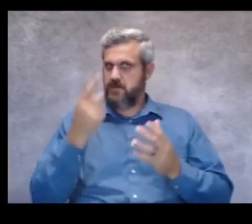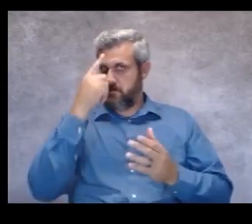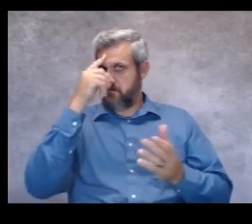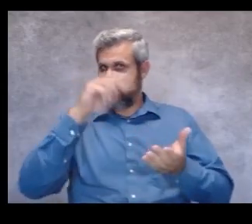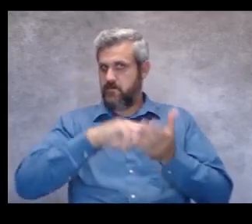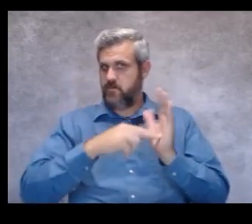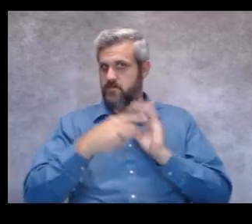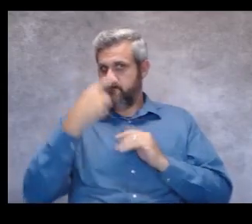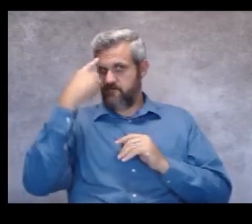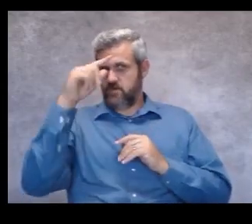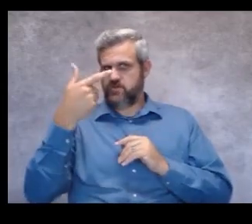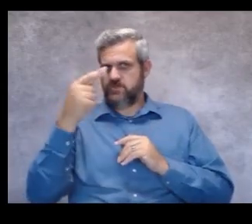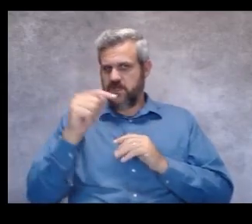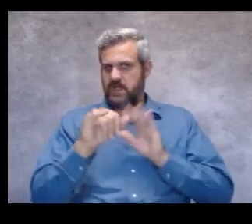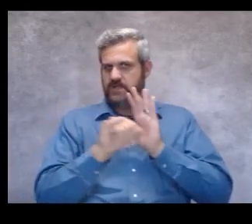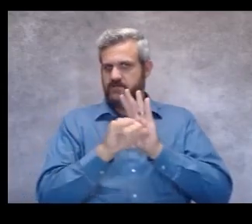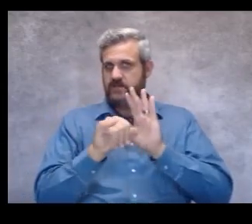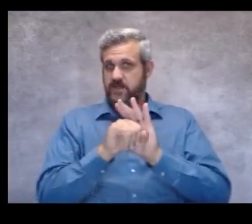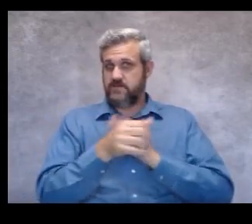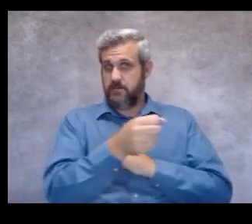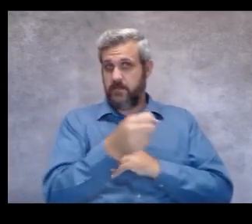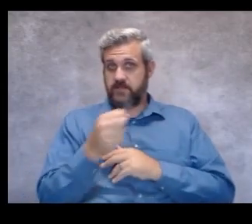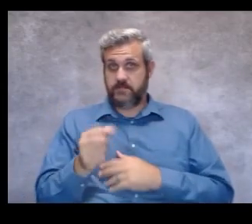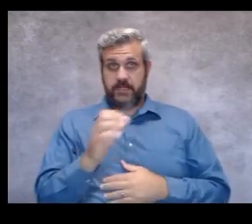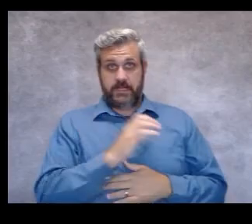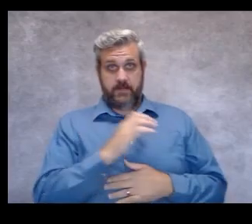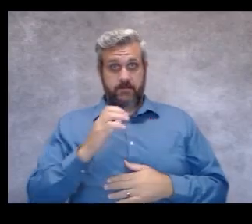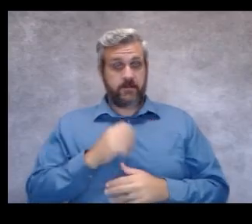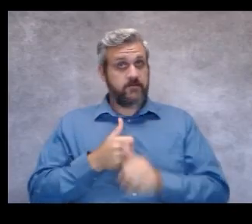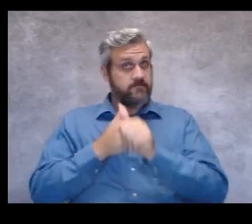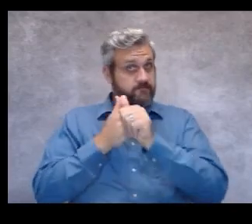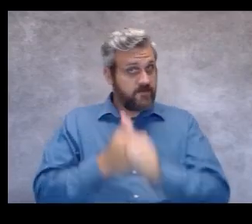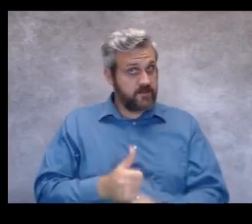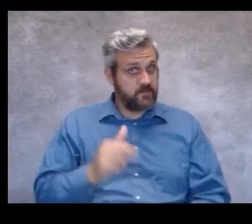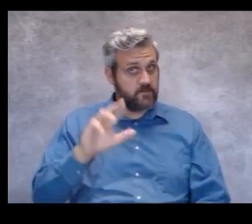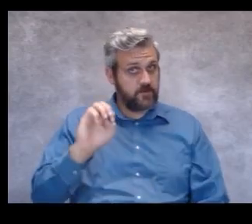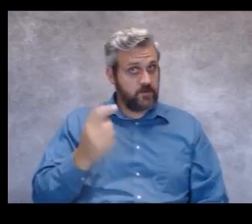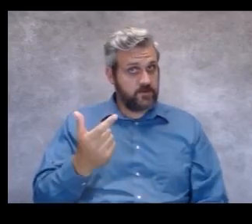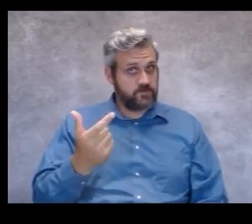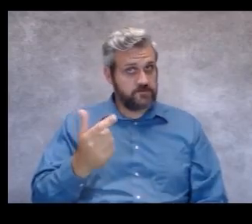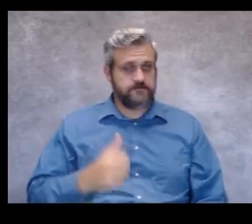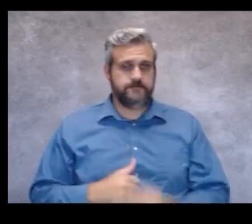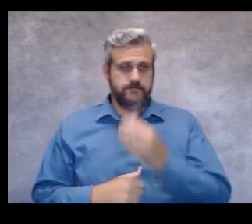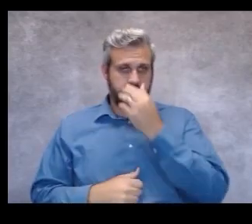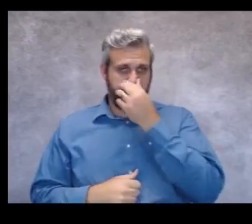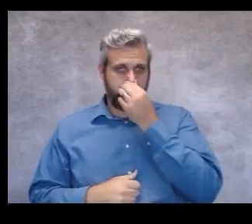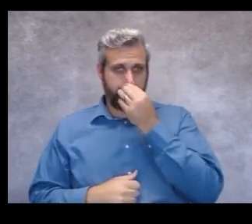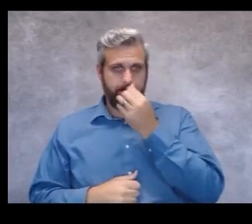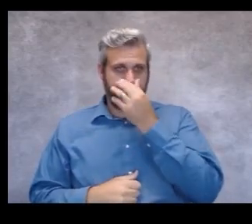for the GT identification and placement committee according to regulation.